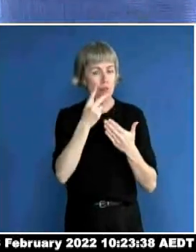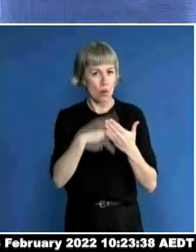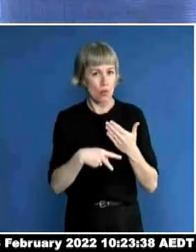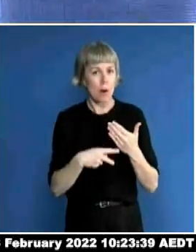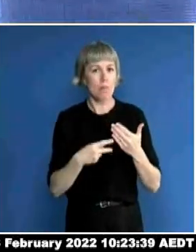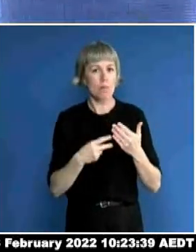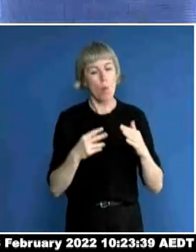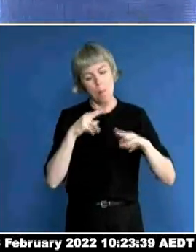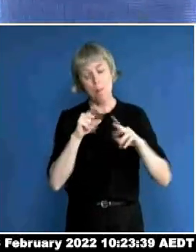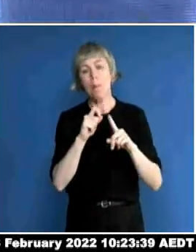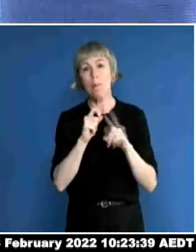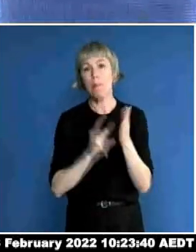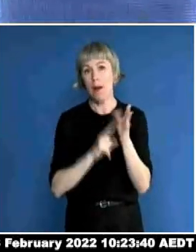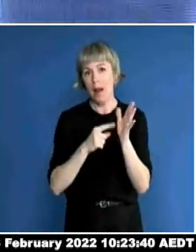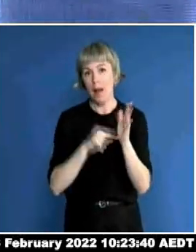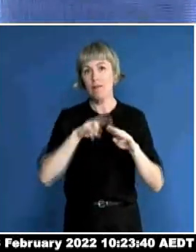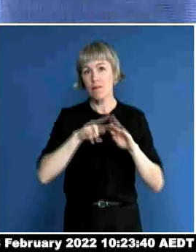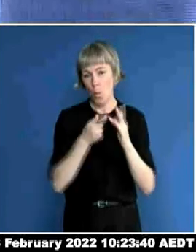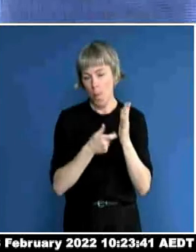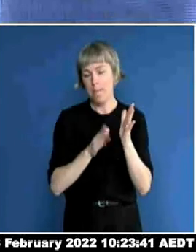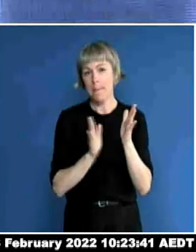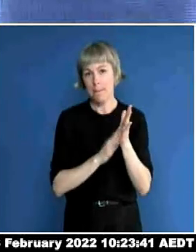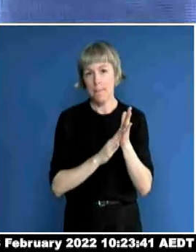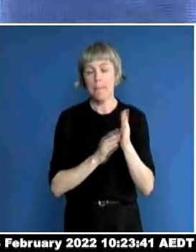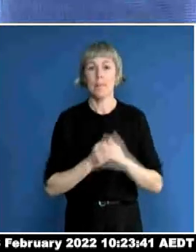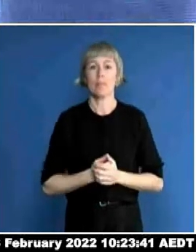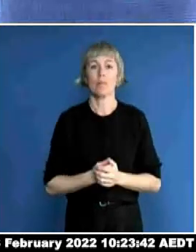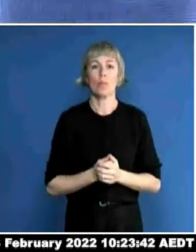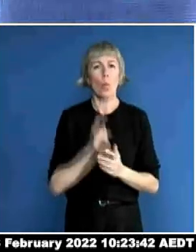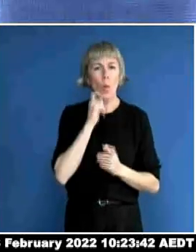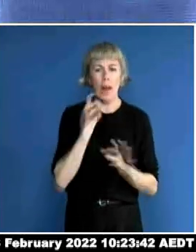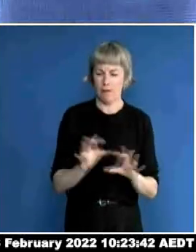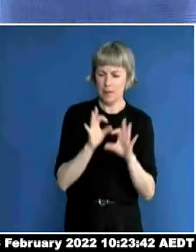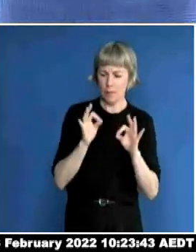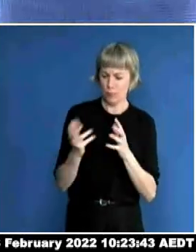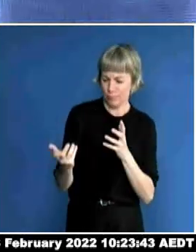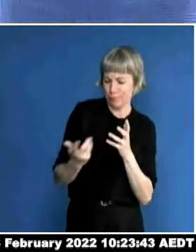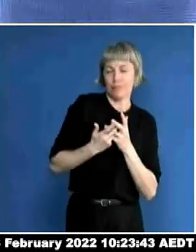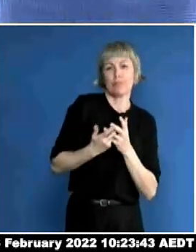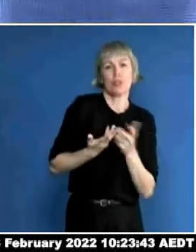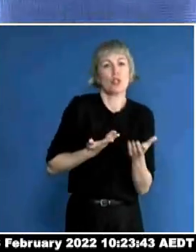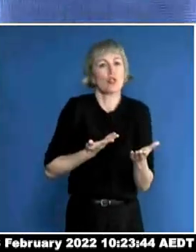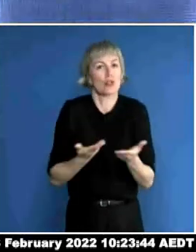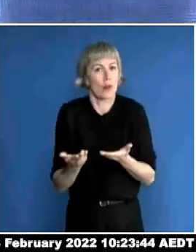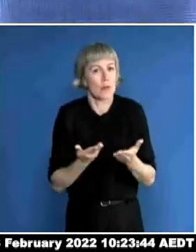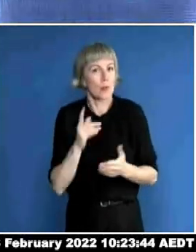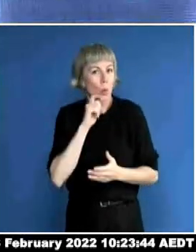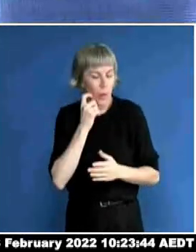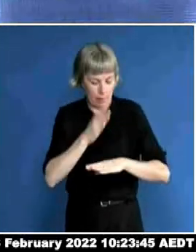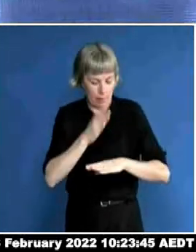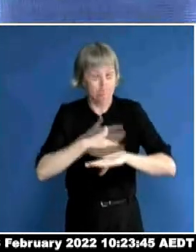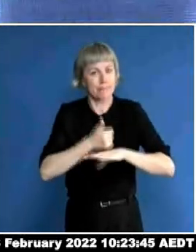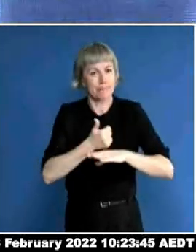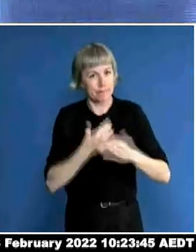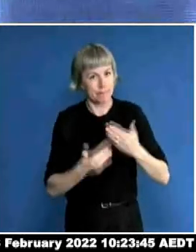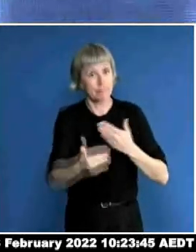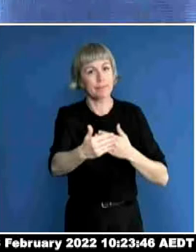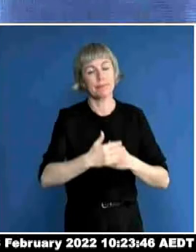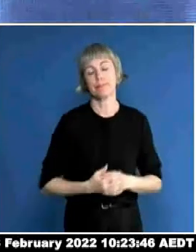providers. In early December last year, the Australian Government released Australia's